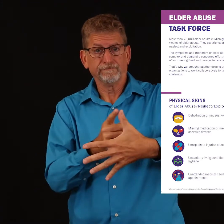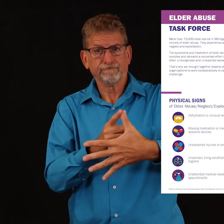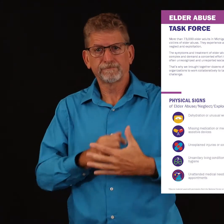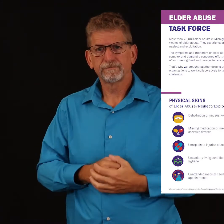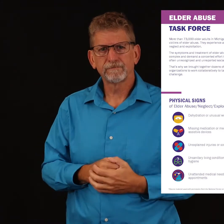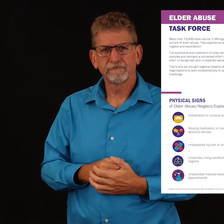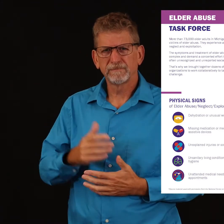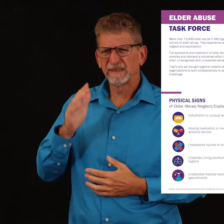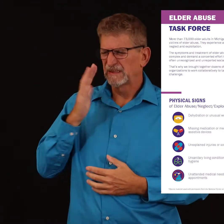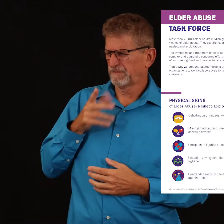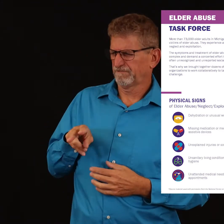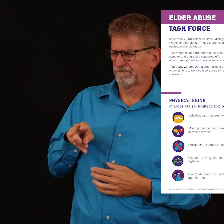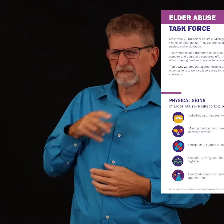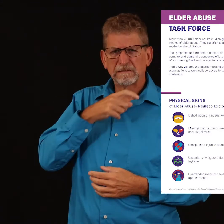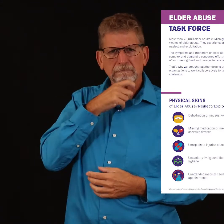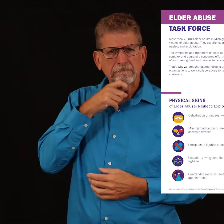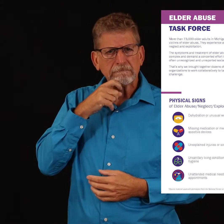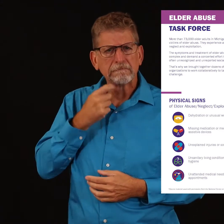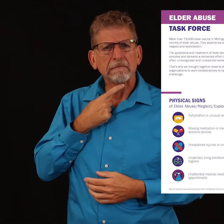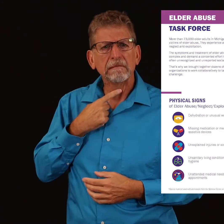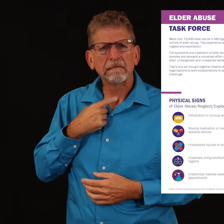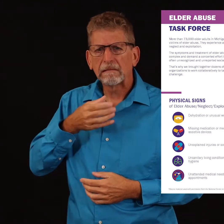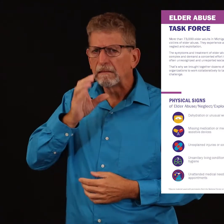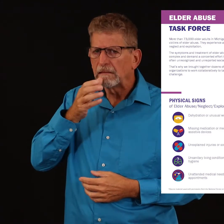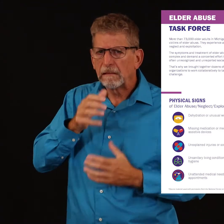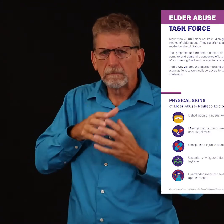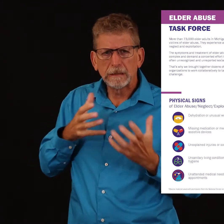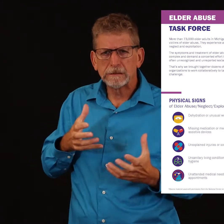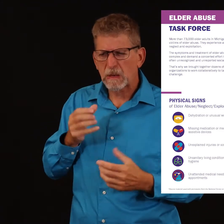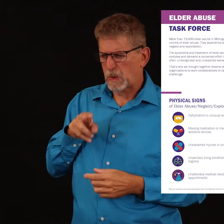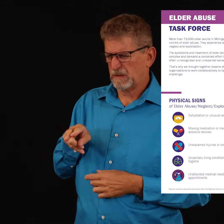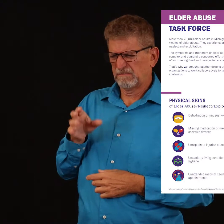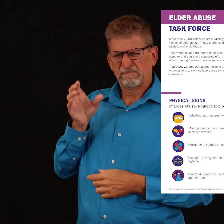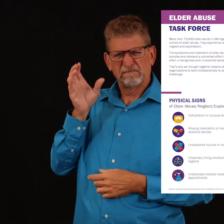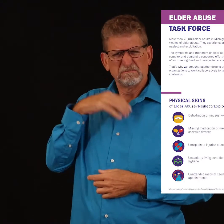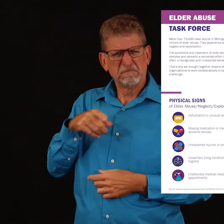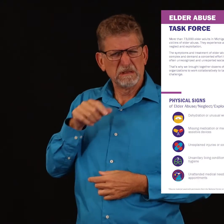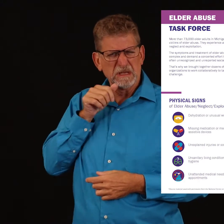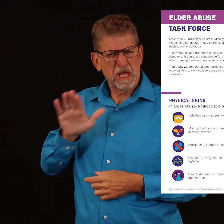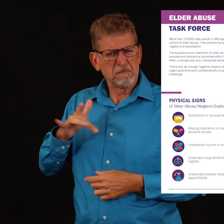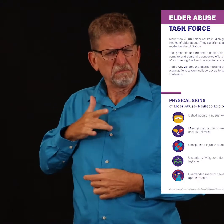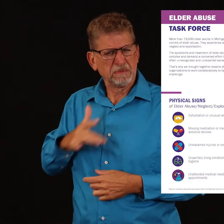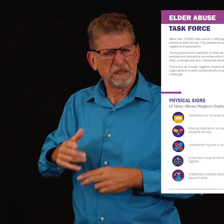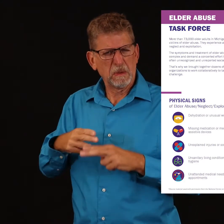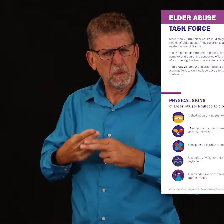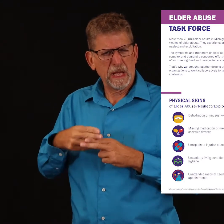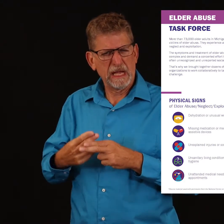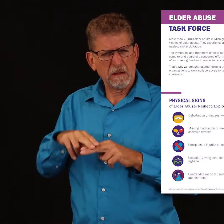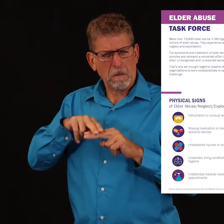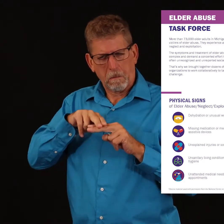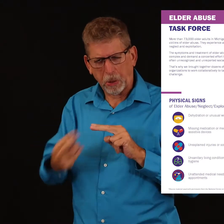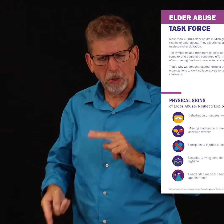Dehydration or unusual weight loss